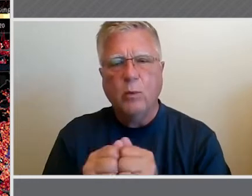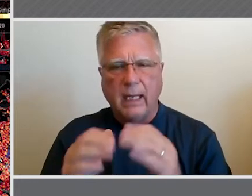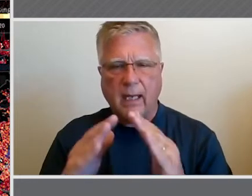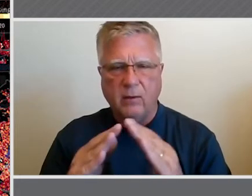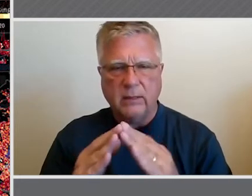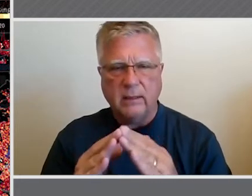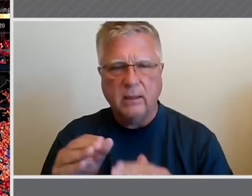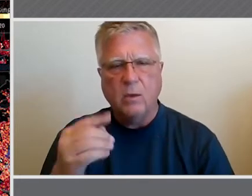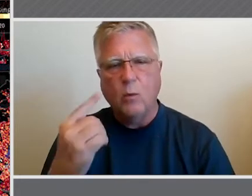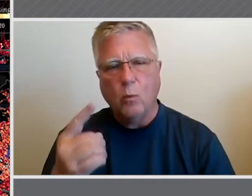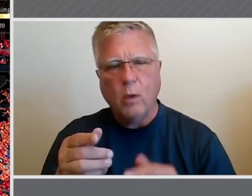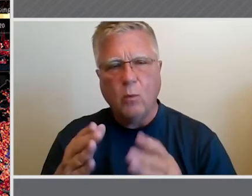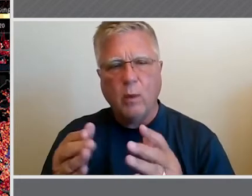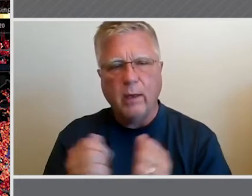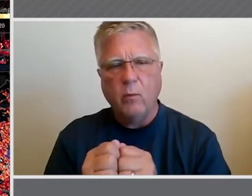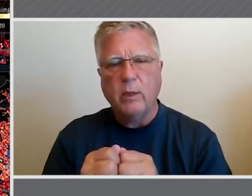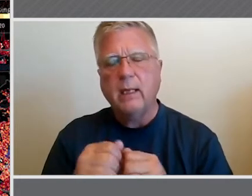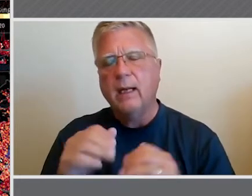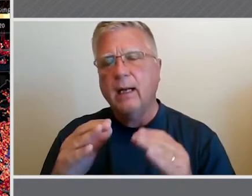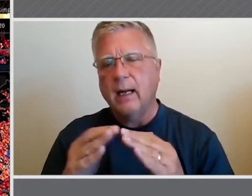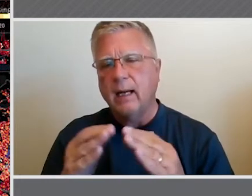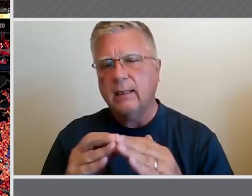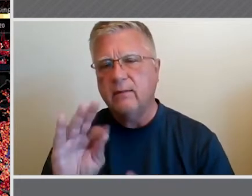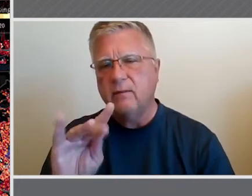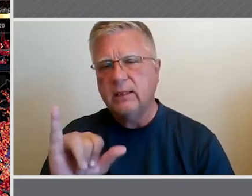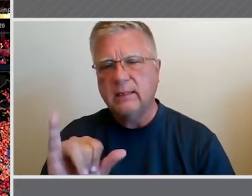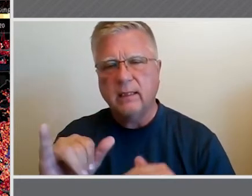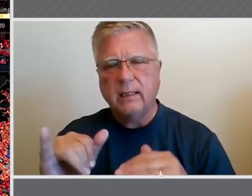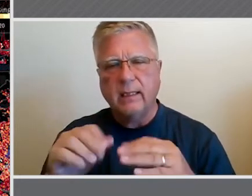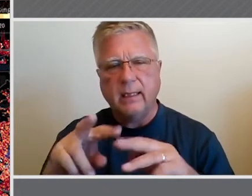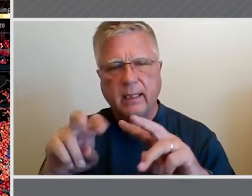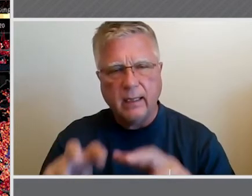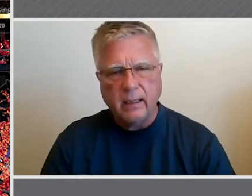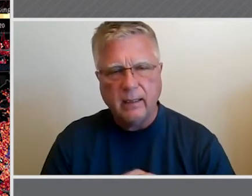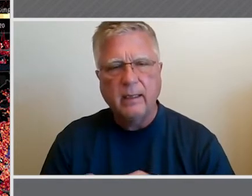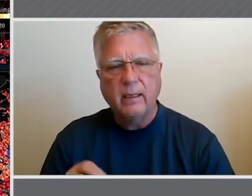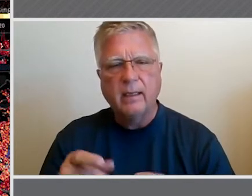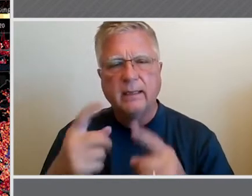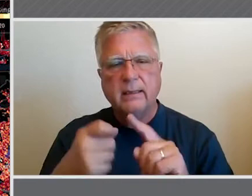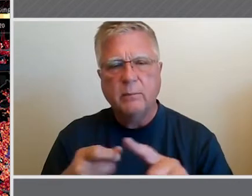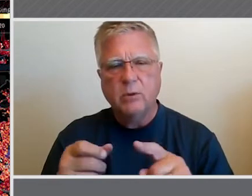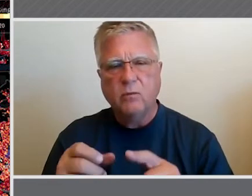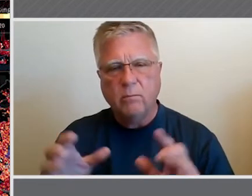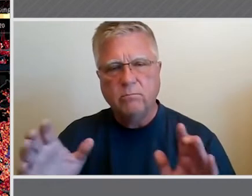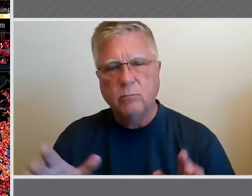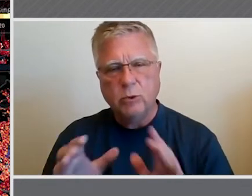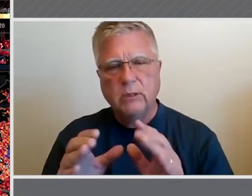This comes from the Affirmatively Furthering fair housing Task Force recommendation that